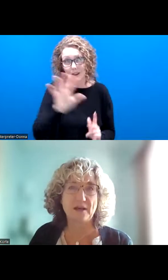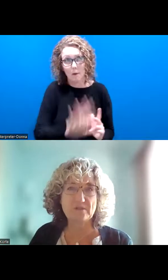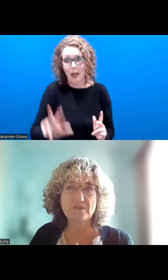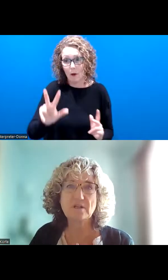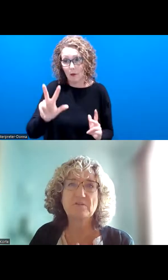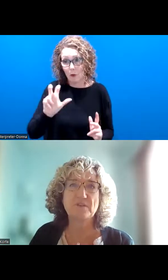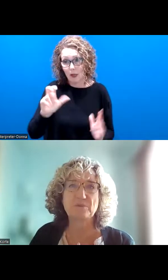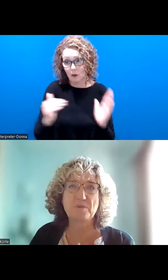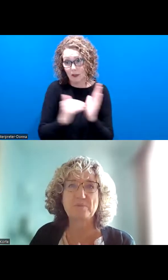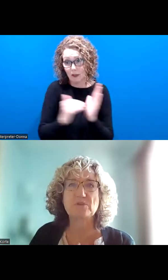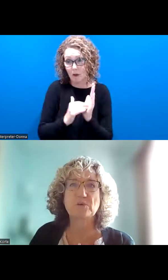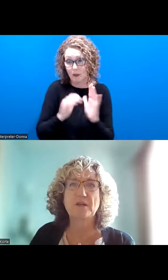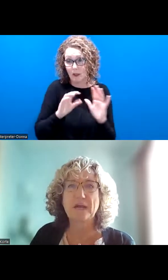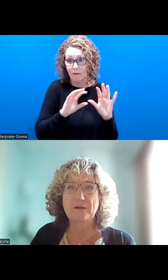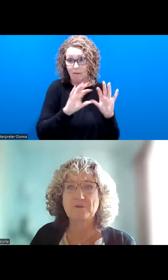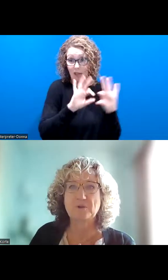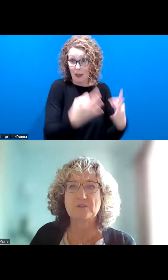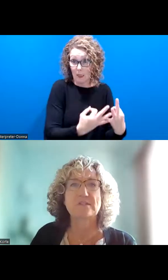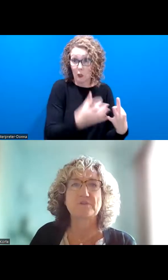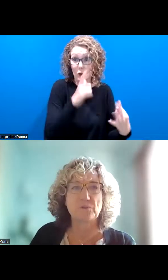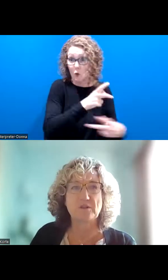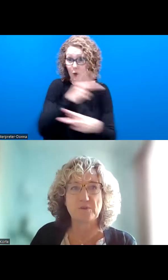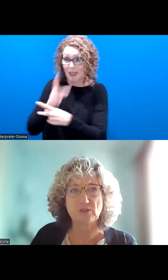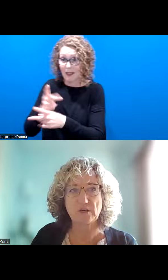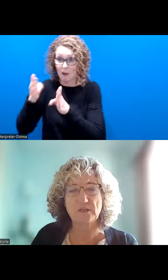to the fund. Everyone under WA Cares is covered at